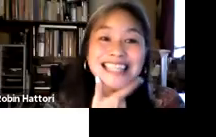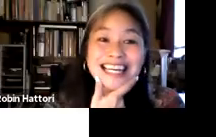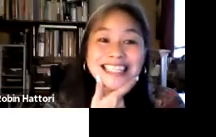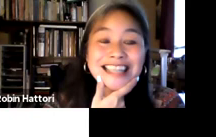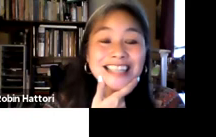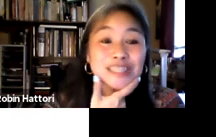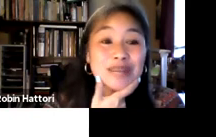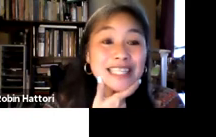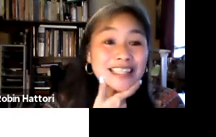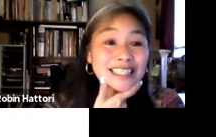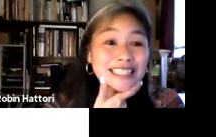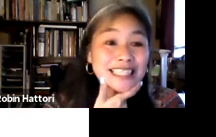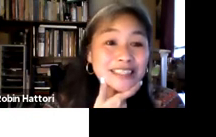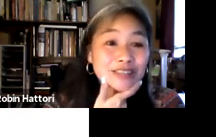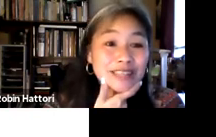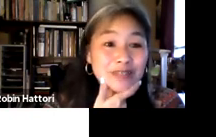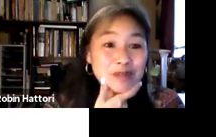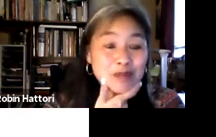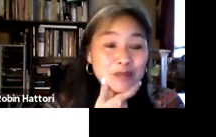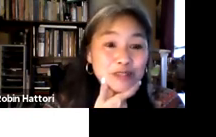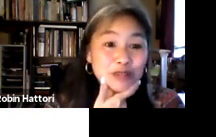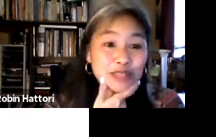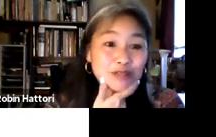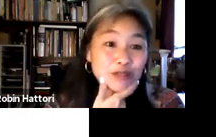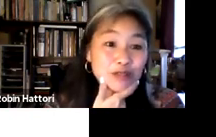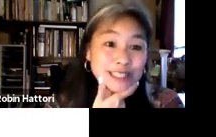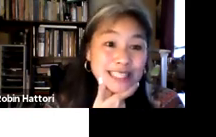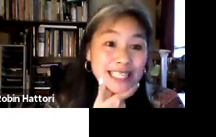Louis, there is a story and I don't know if it's 100% sure or